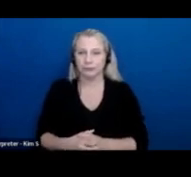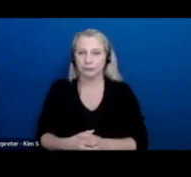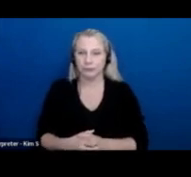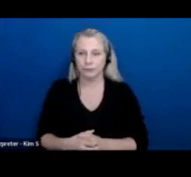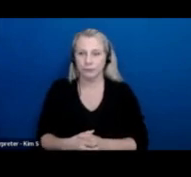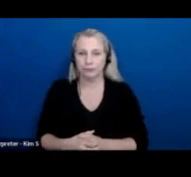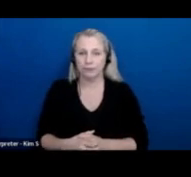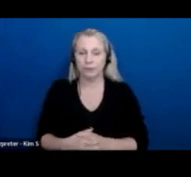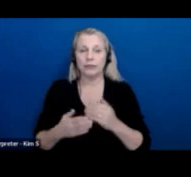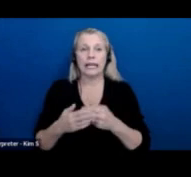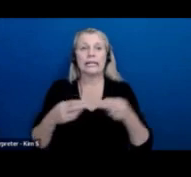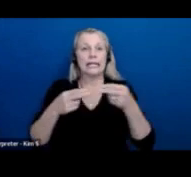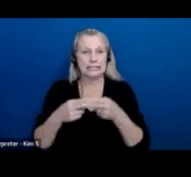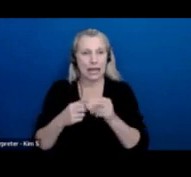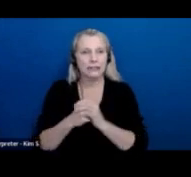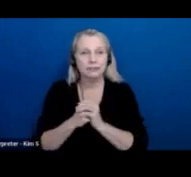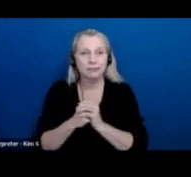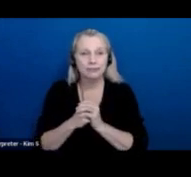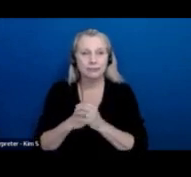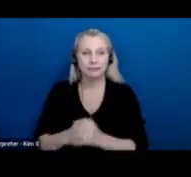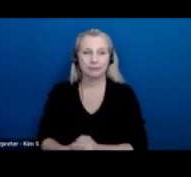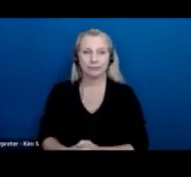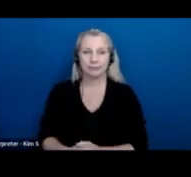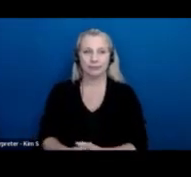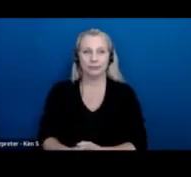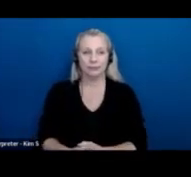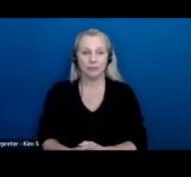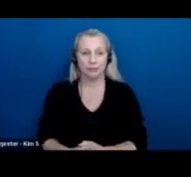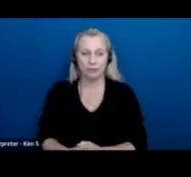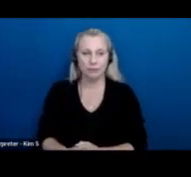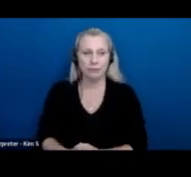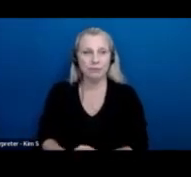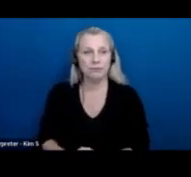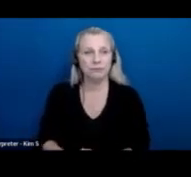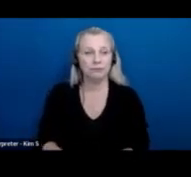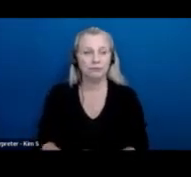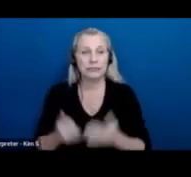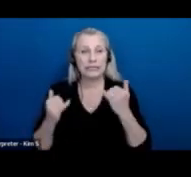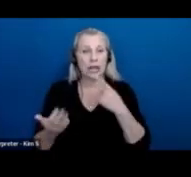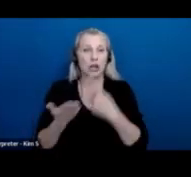Next slide Kim. So let's talk about building a strong